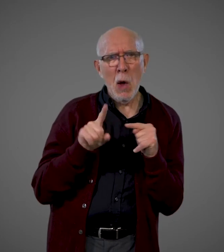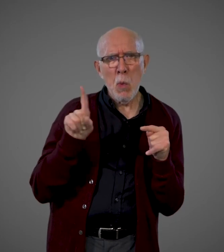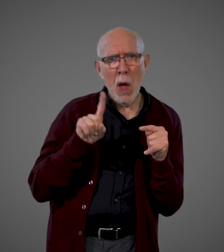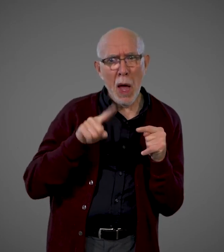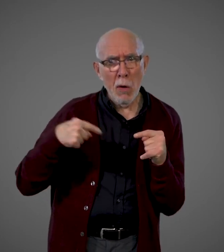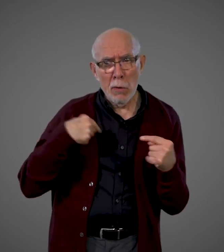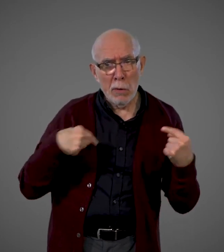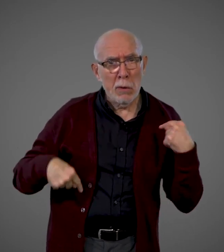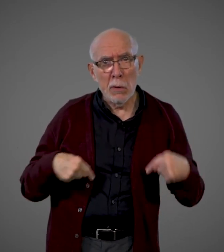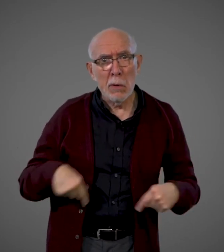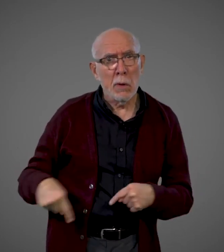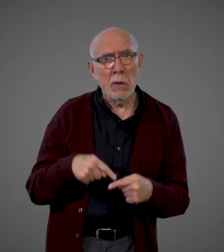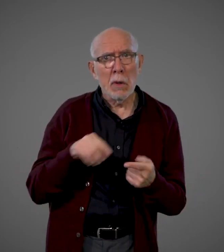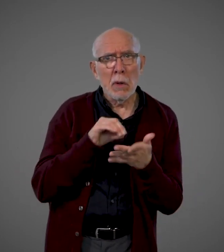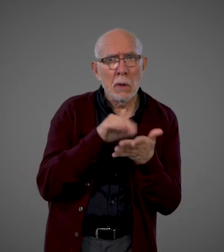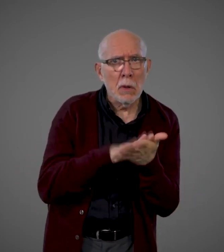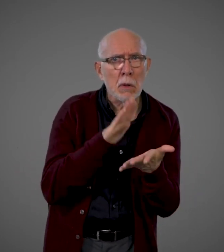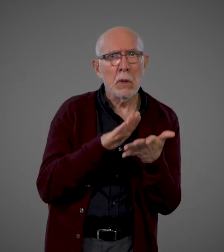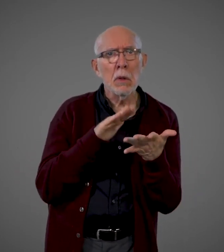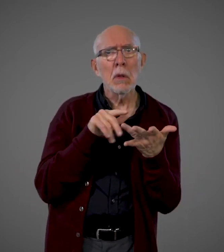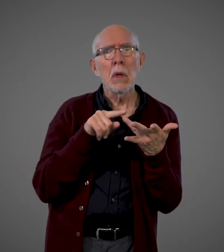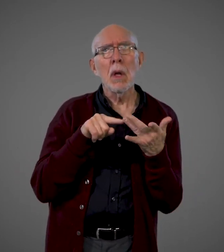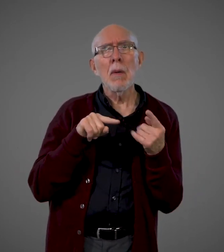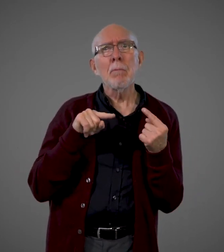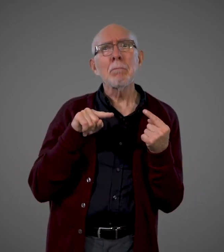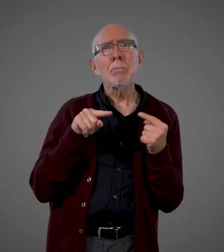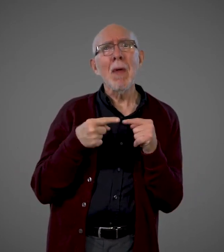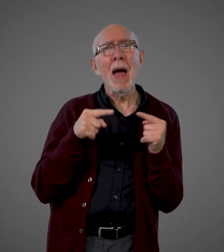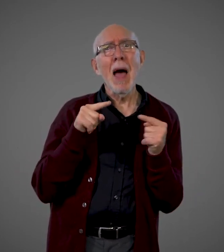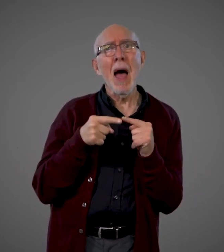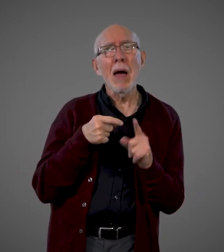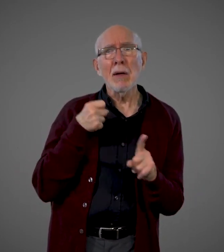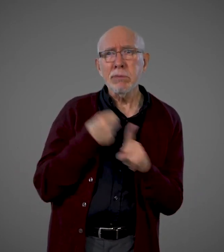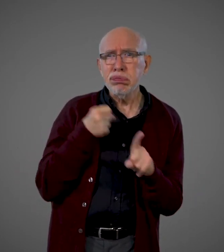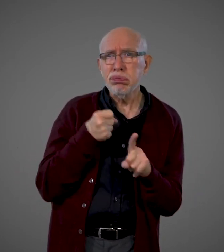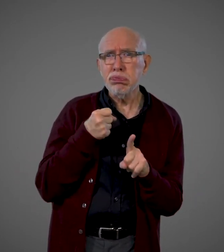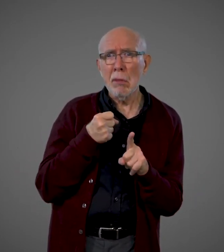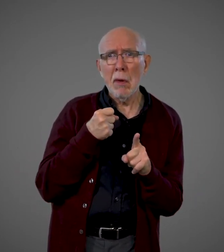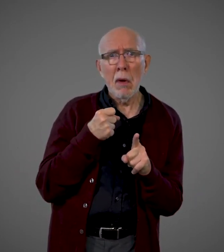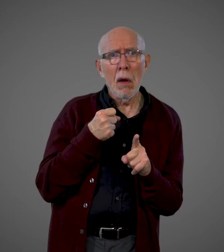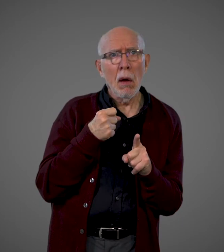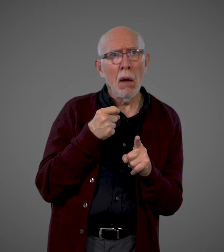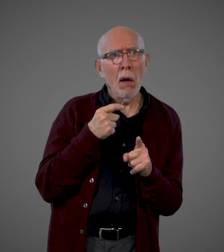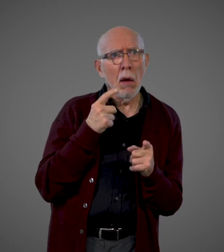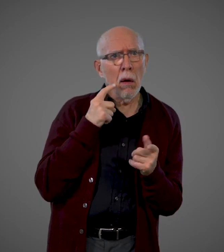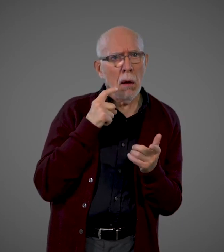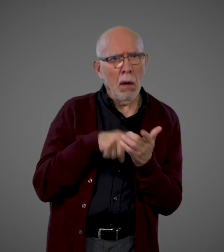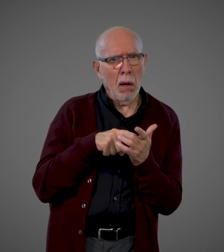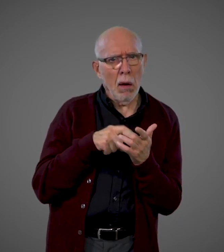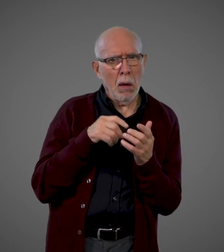If the pain strikes suddenly and if the pain builds